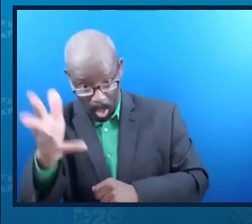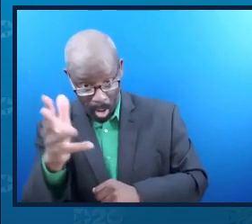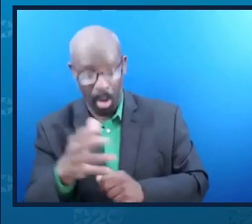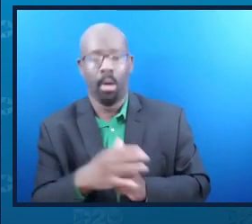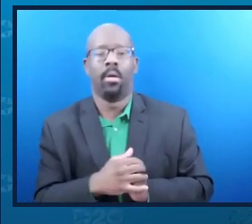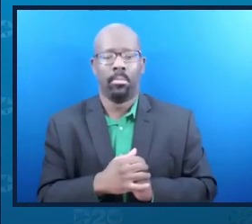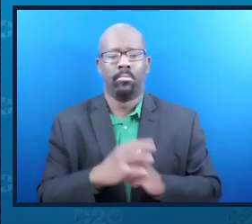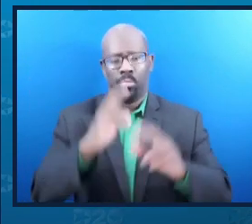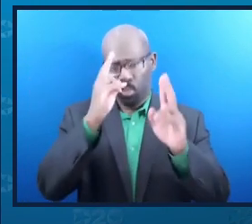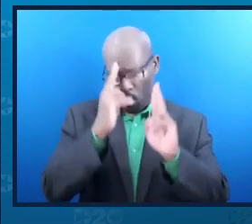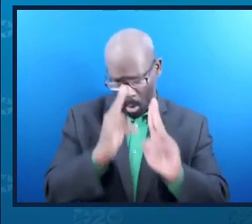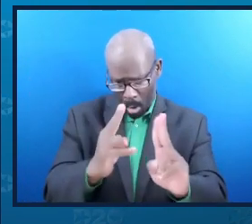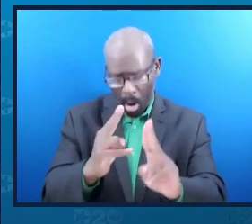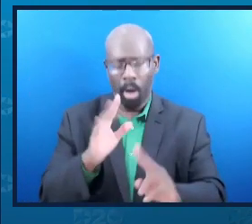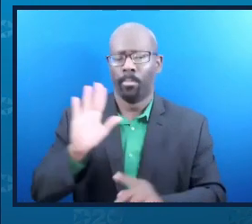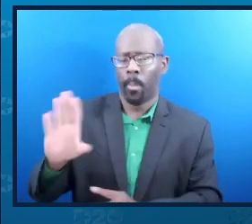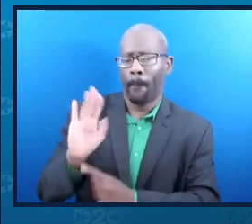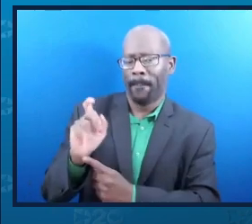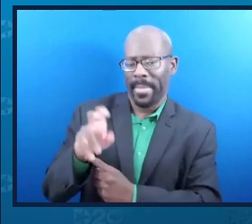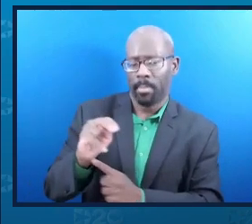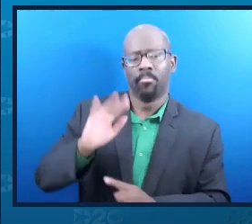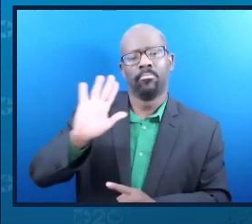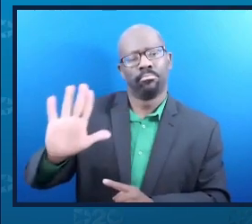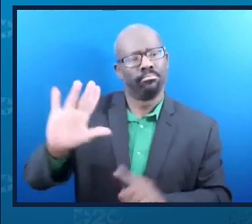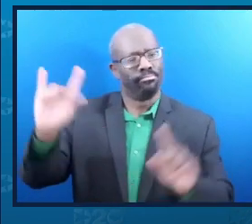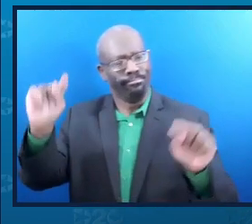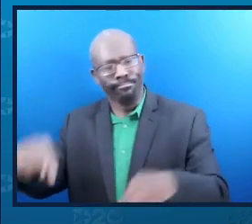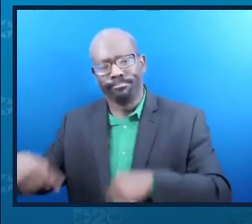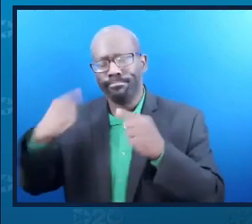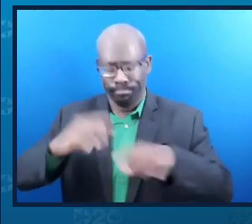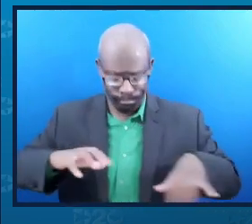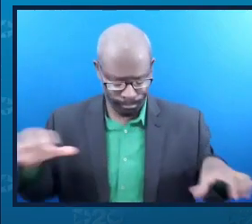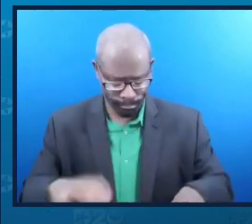PRESIDENT JOE JOSEPH BIDEN JR. FOR LIFETIME OF SERVICE ON